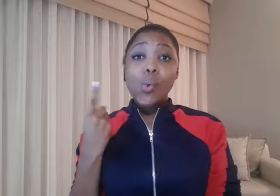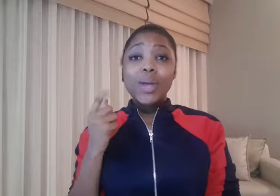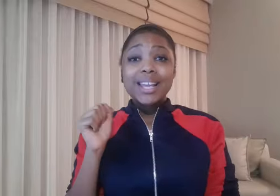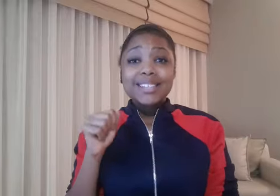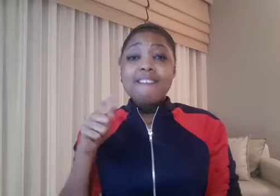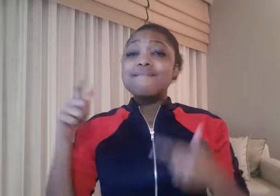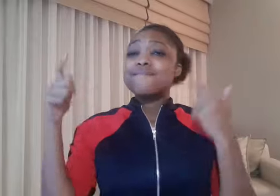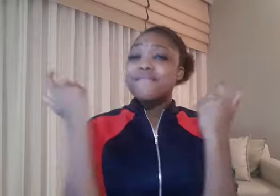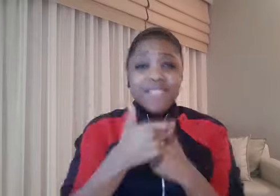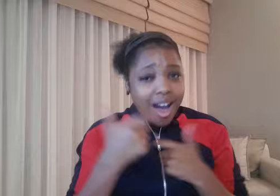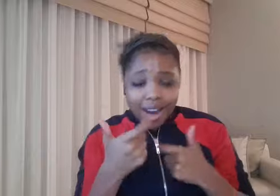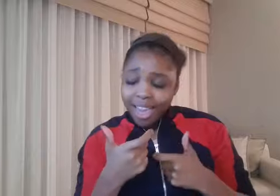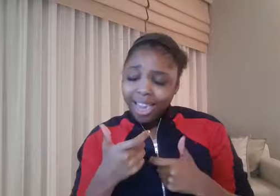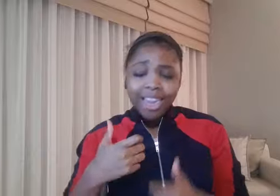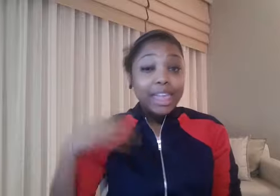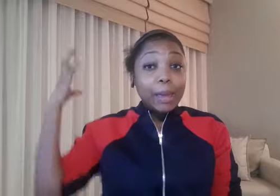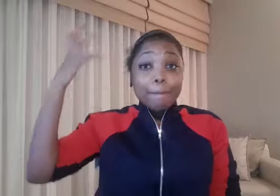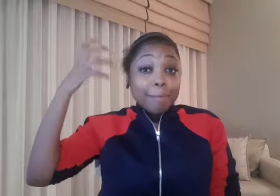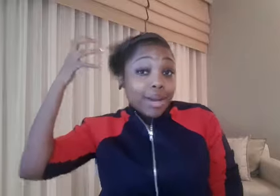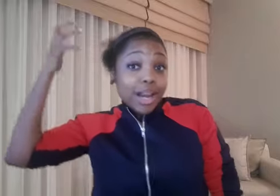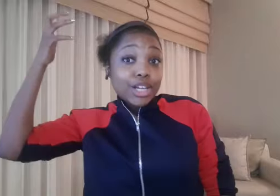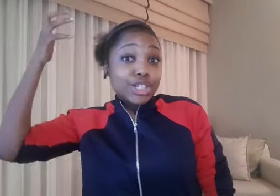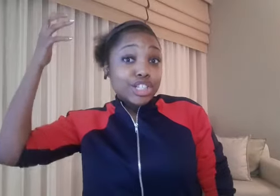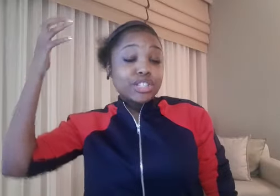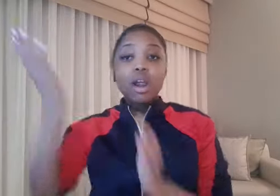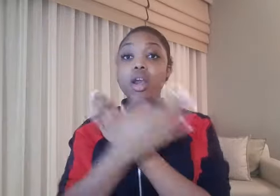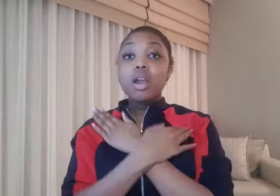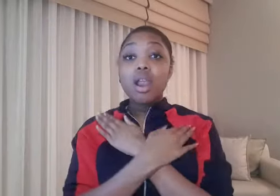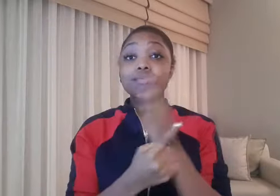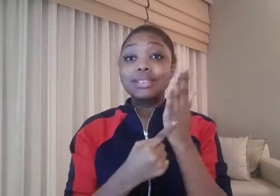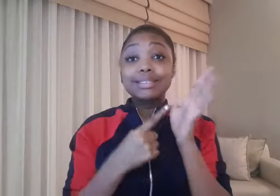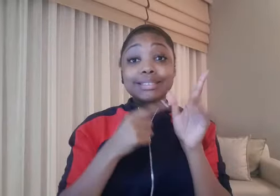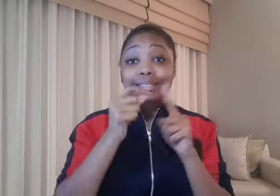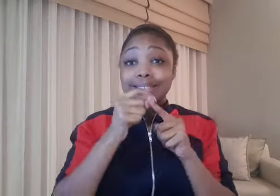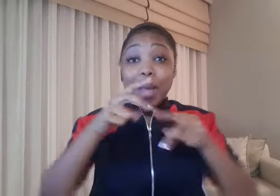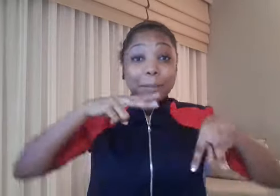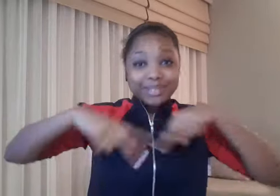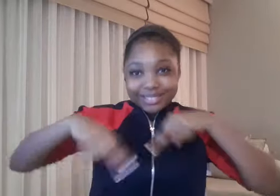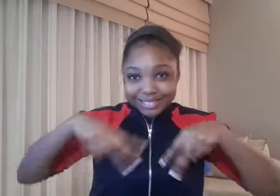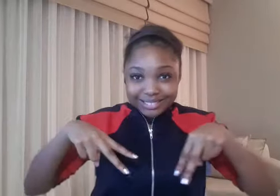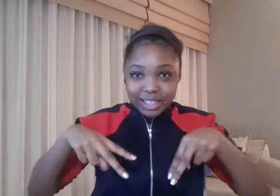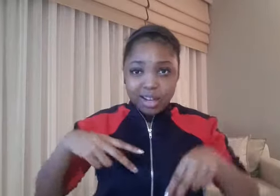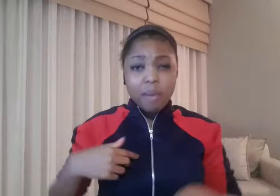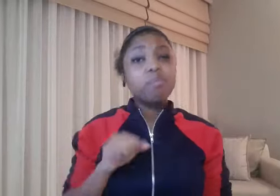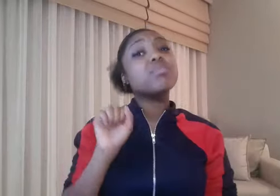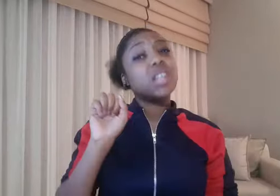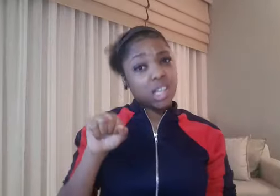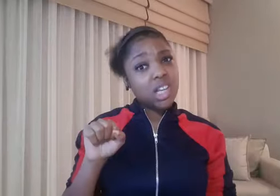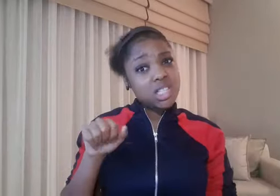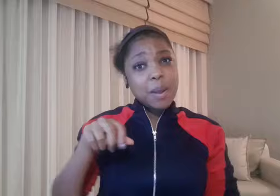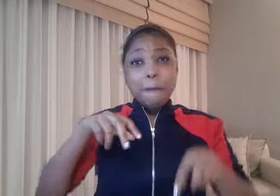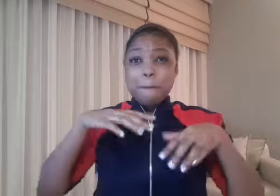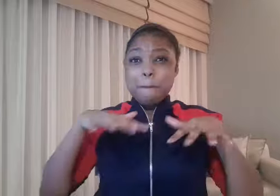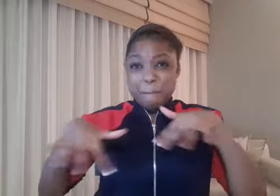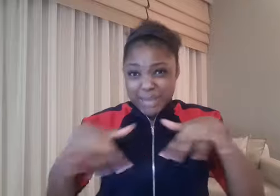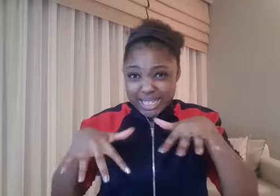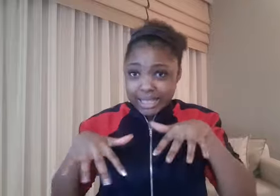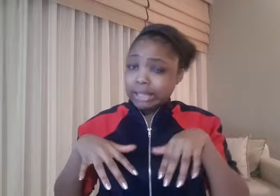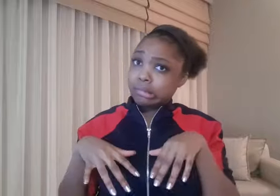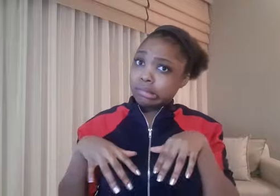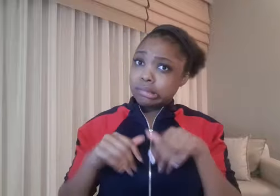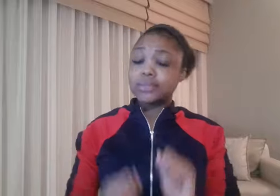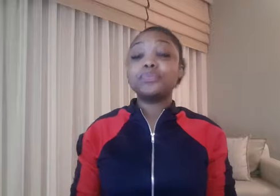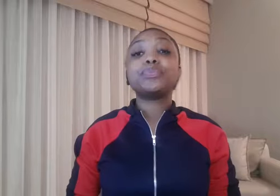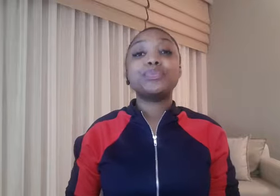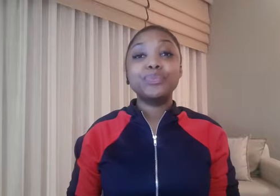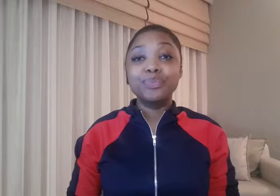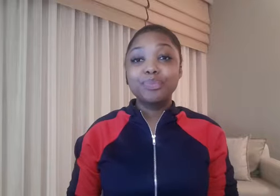who is fun, imaginative, loves to tap dance but is messy!